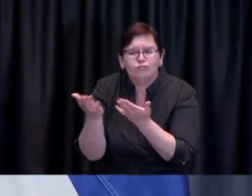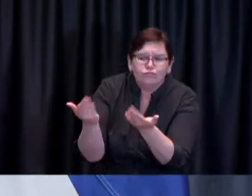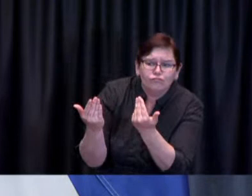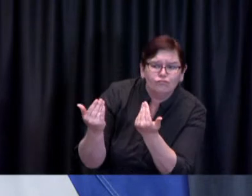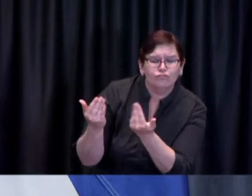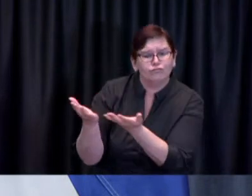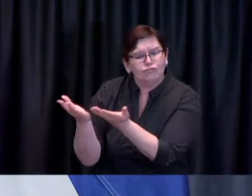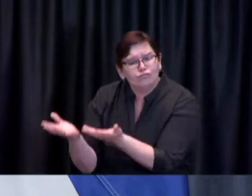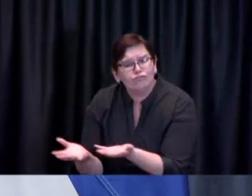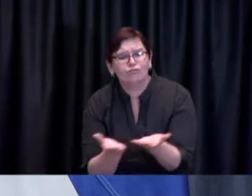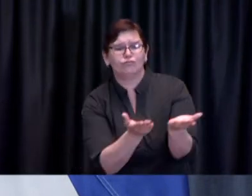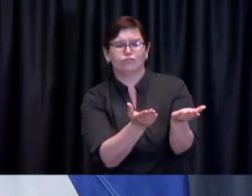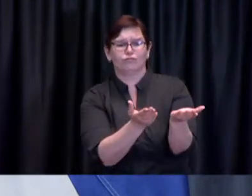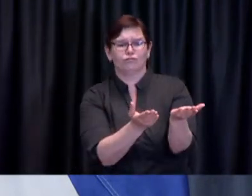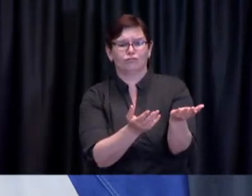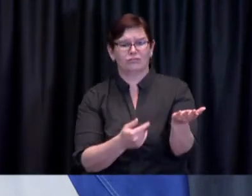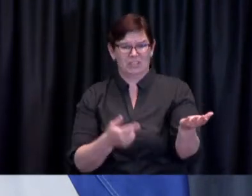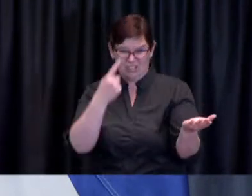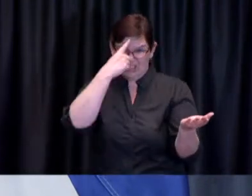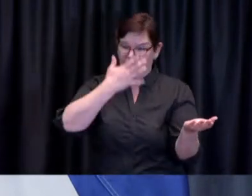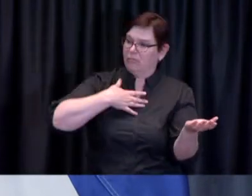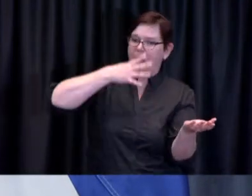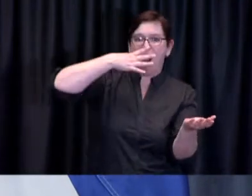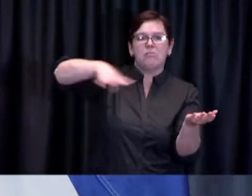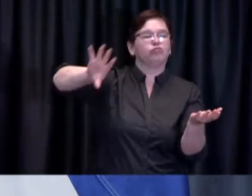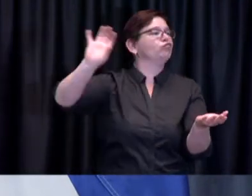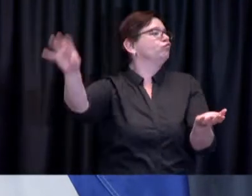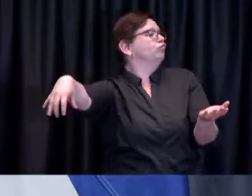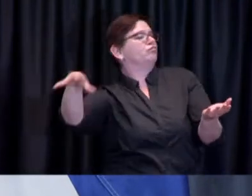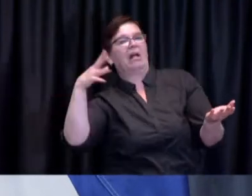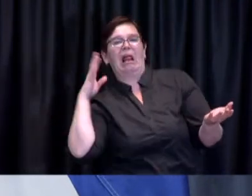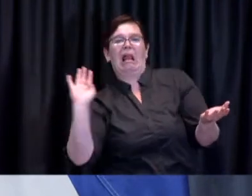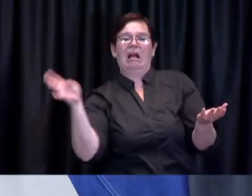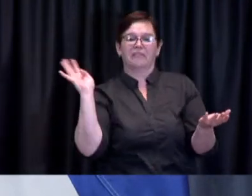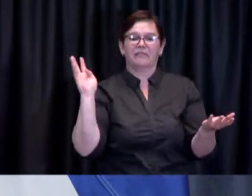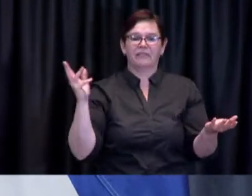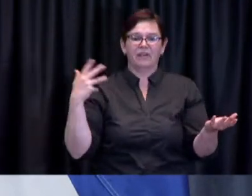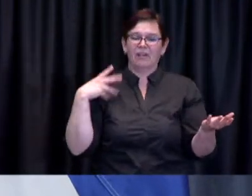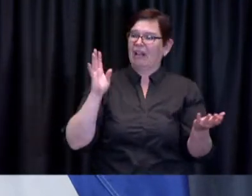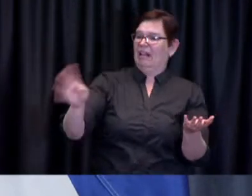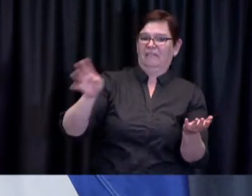there and definitely that are unsafe unhealthy and illegal in public parks and public spaces